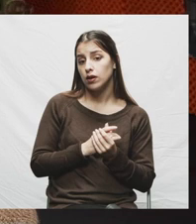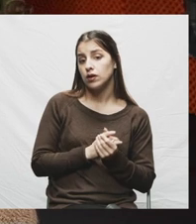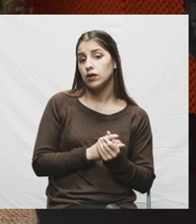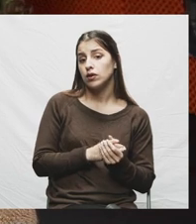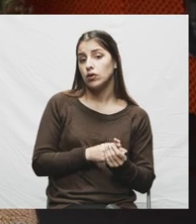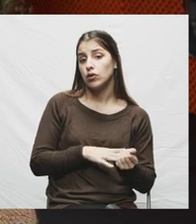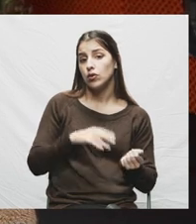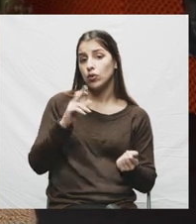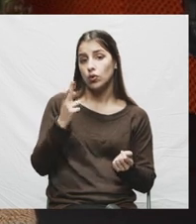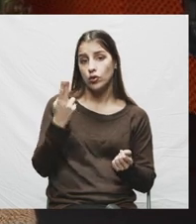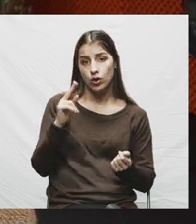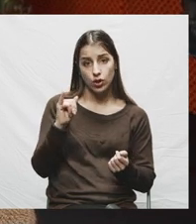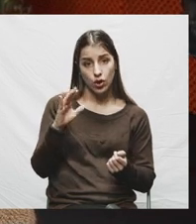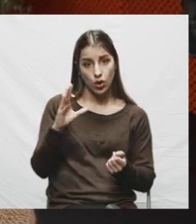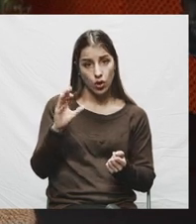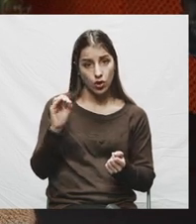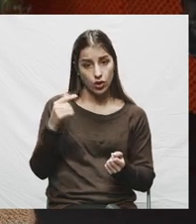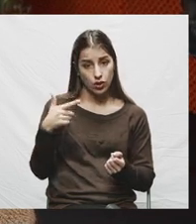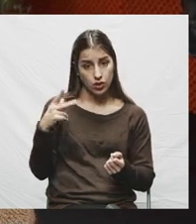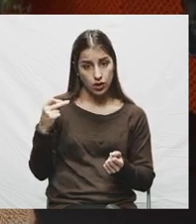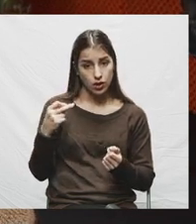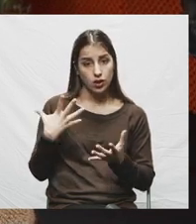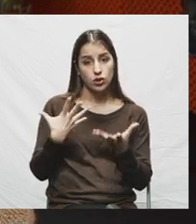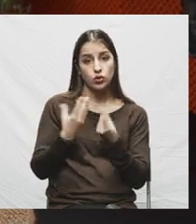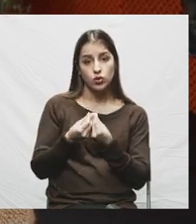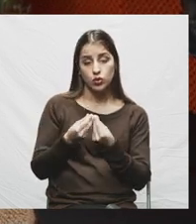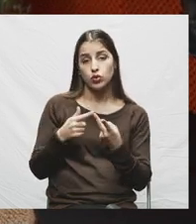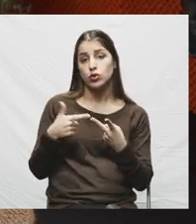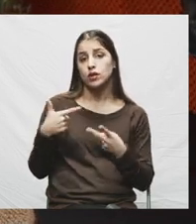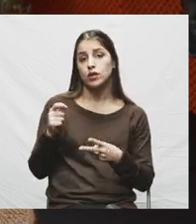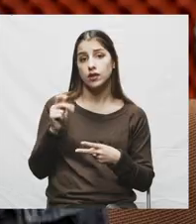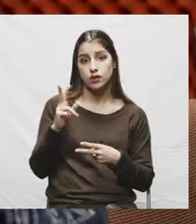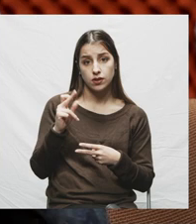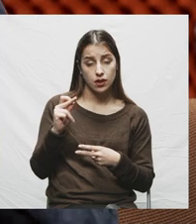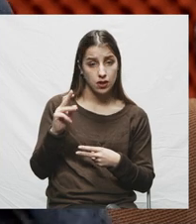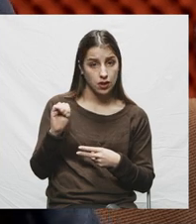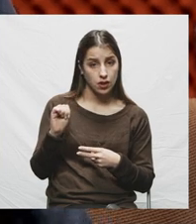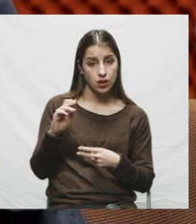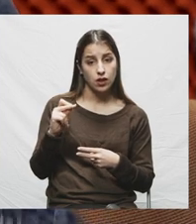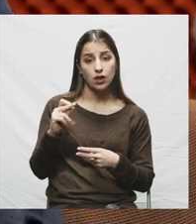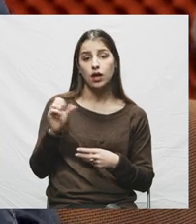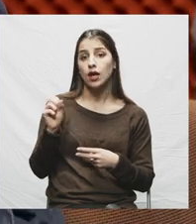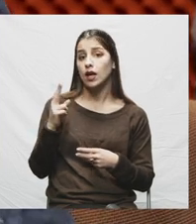That’s it. Also, Rui Horta tried to organize a few things with Teresa Guilherme,